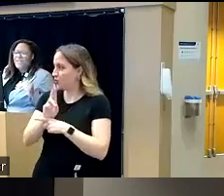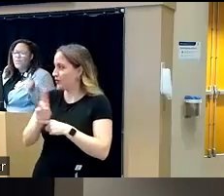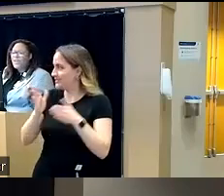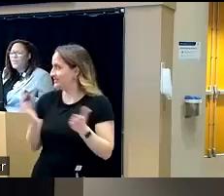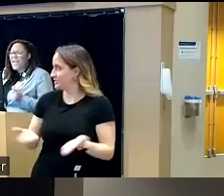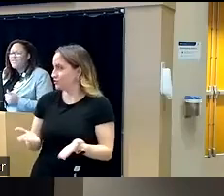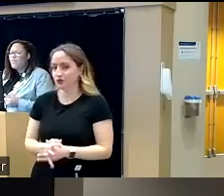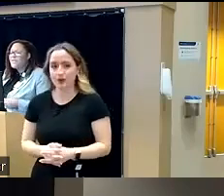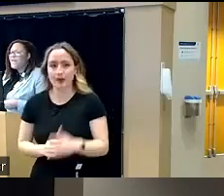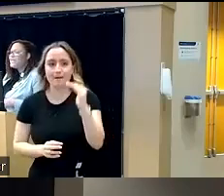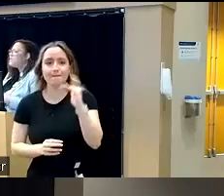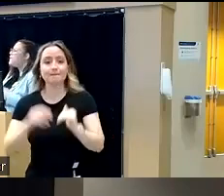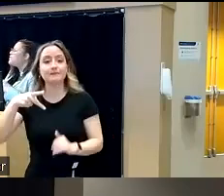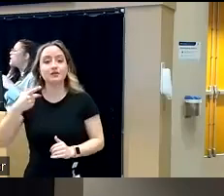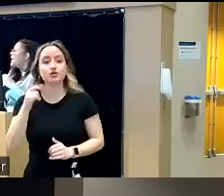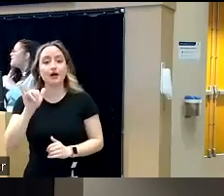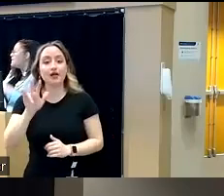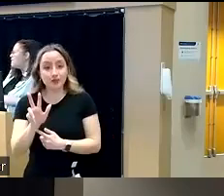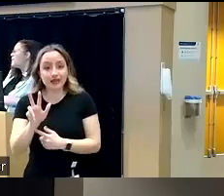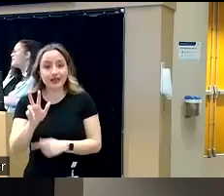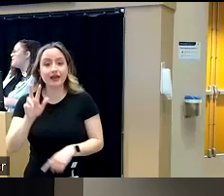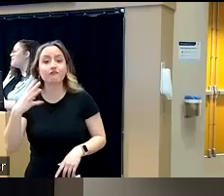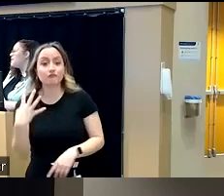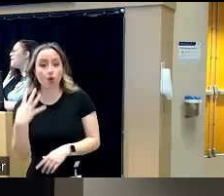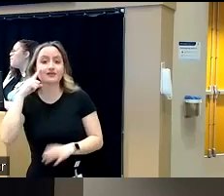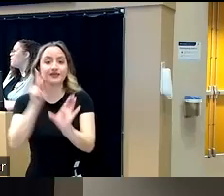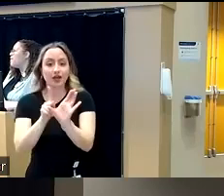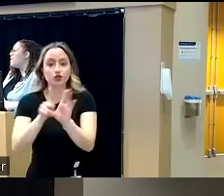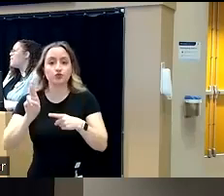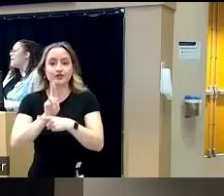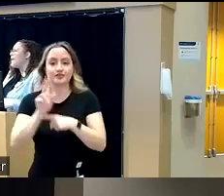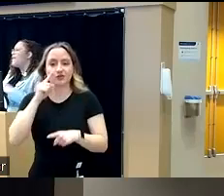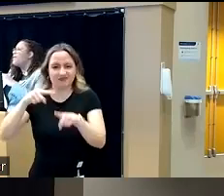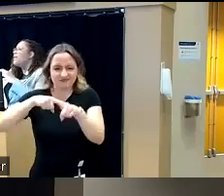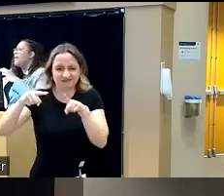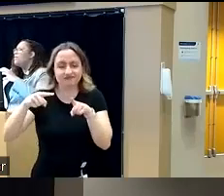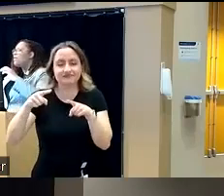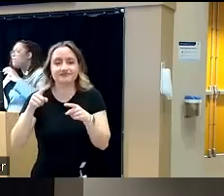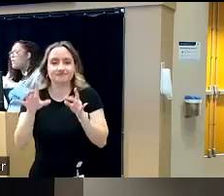um pgy3 and four Psychiatry special electives for residents where they might have a more